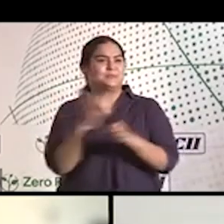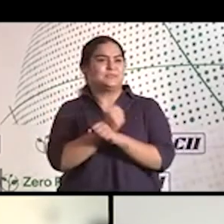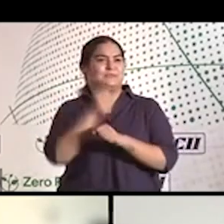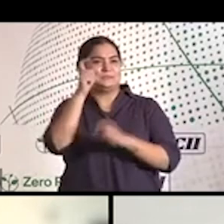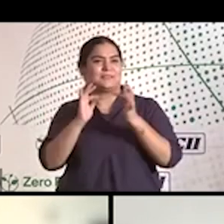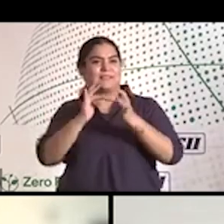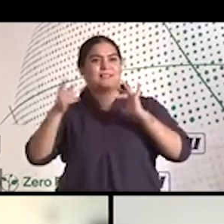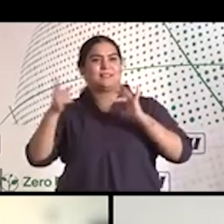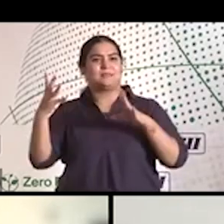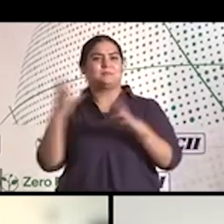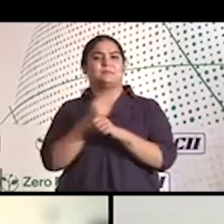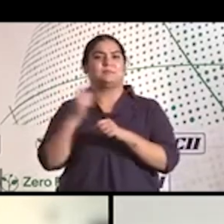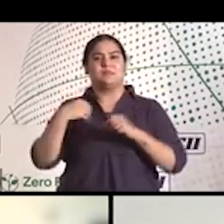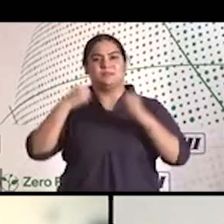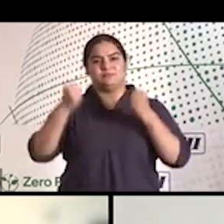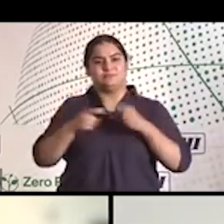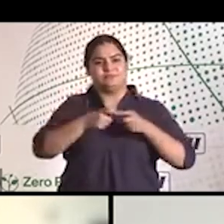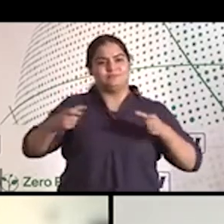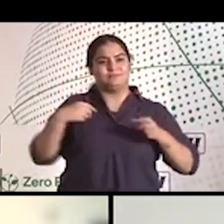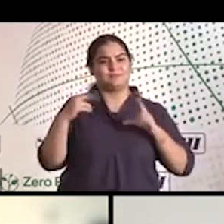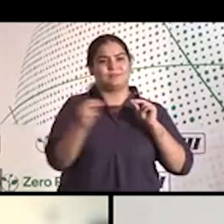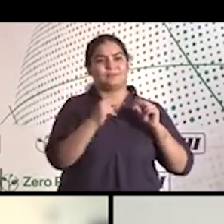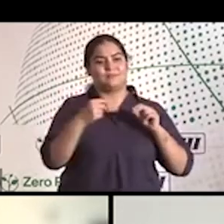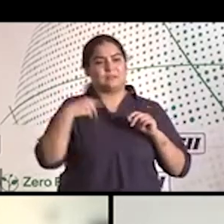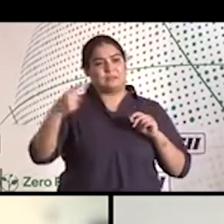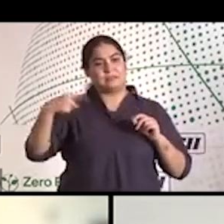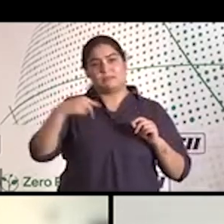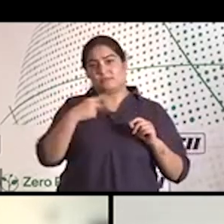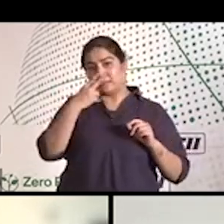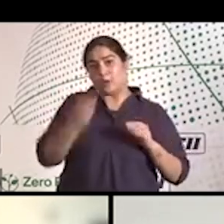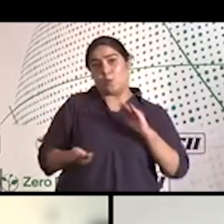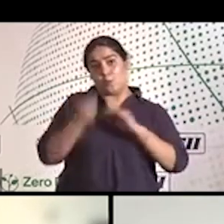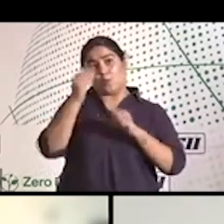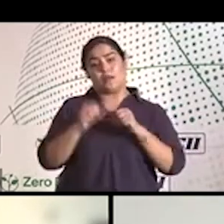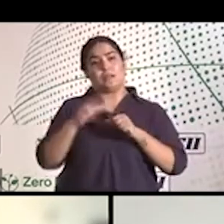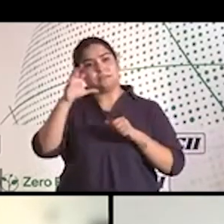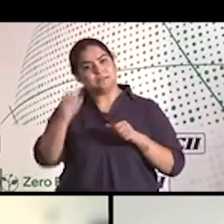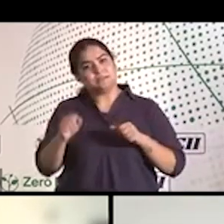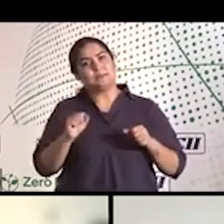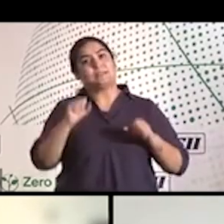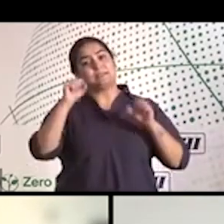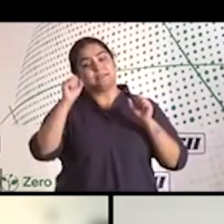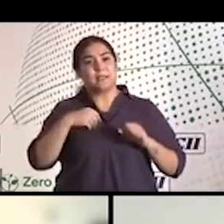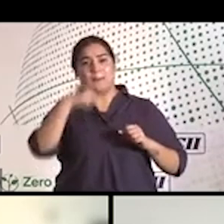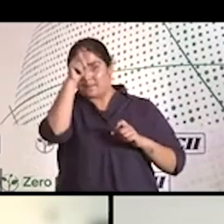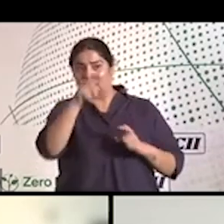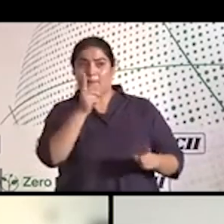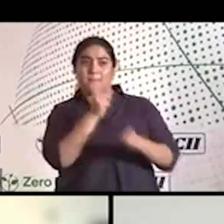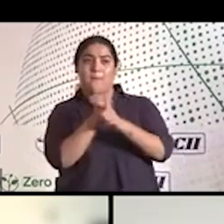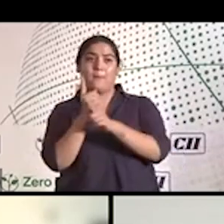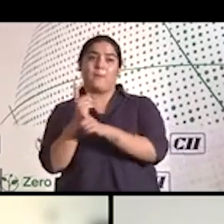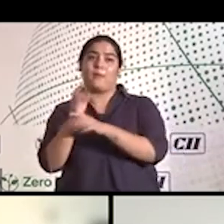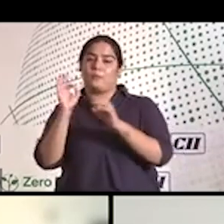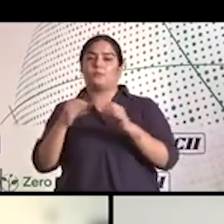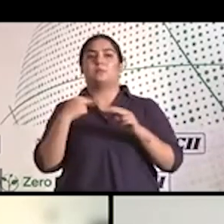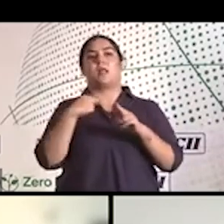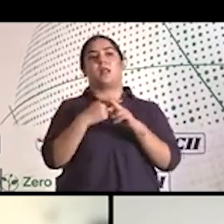but excited to have this hybrid format, which of course makes it more accessible. It's always nice to see that I am Daniel Sant.